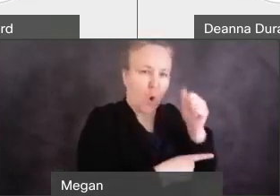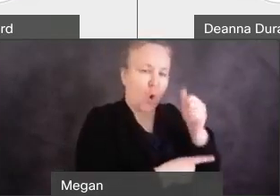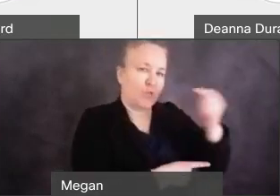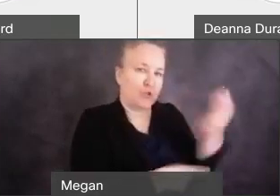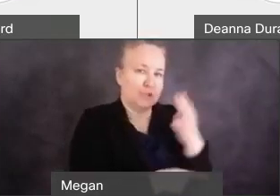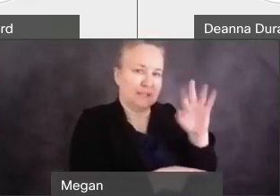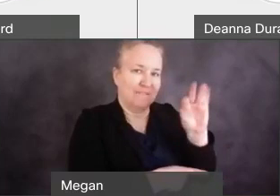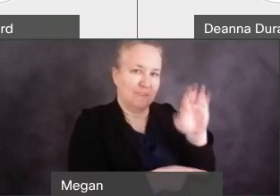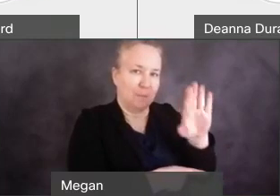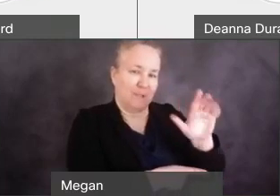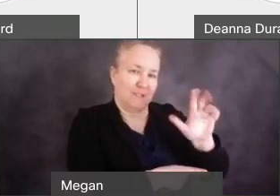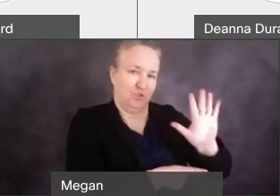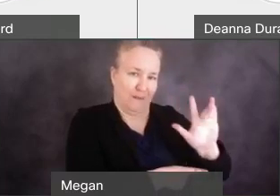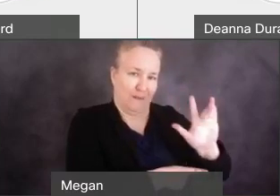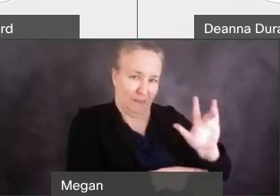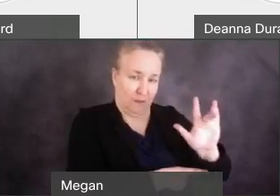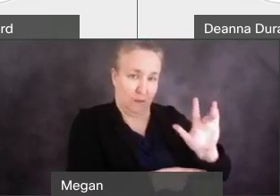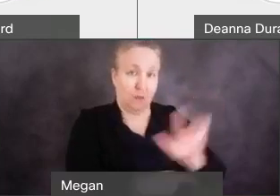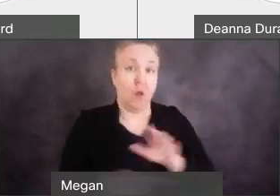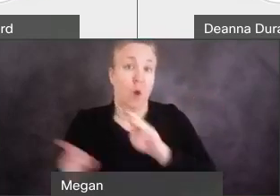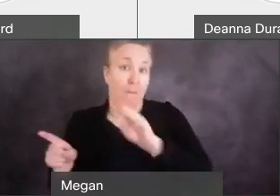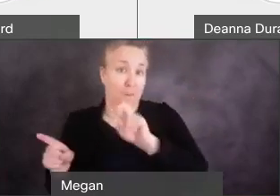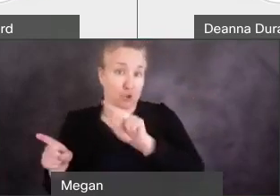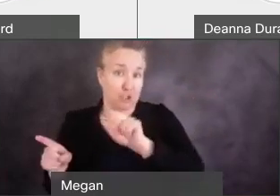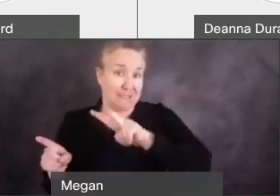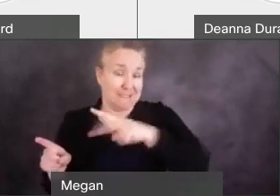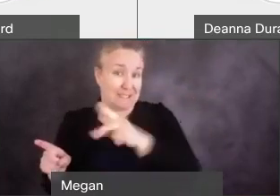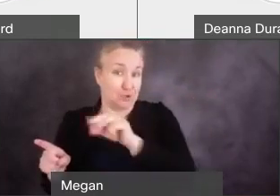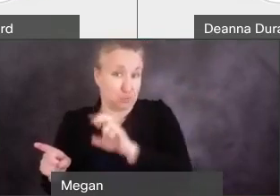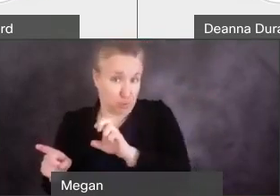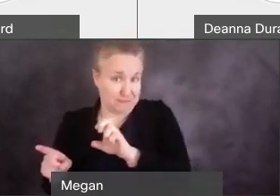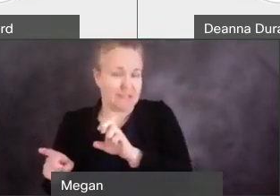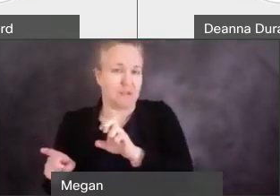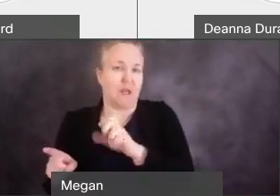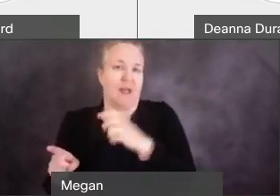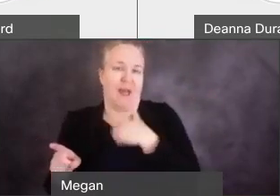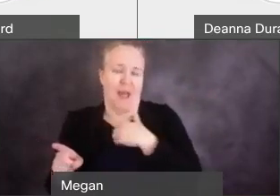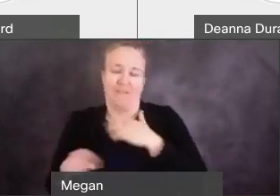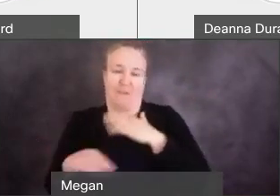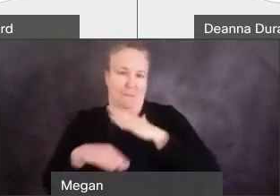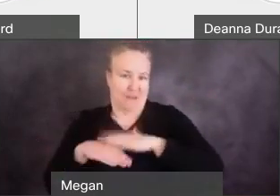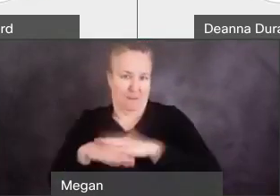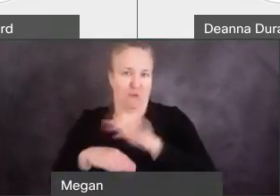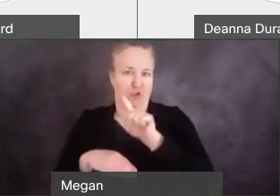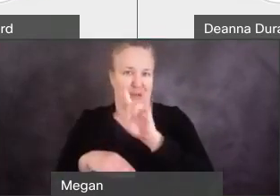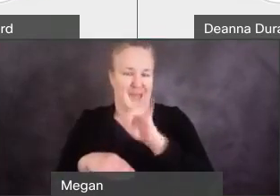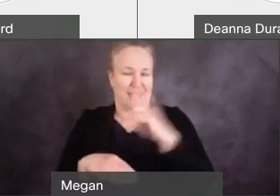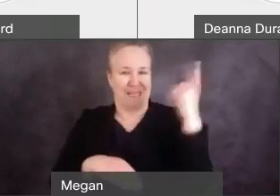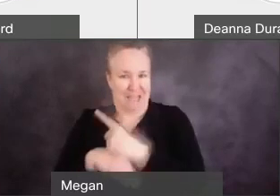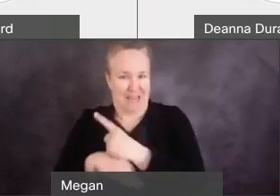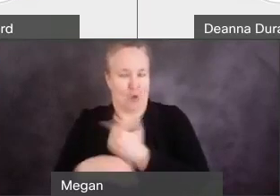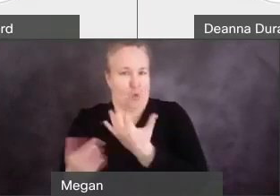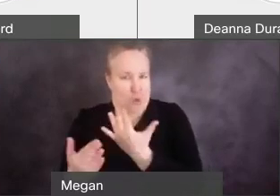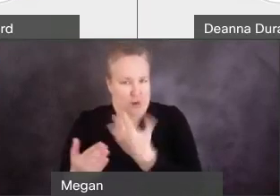Moderna's second dose has a minimum of a 28-day interval and the Pfizer second dose has a minimum